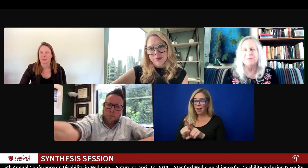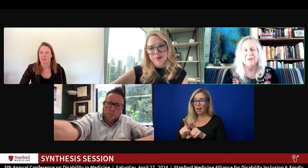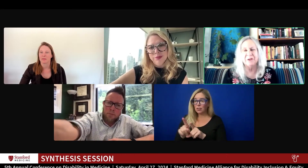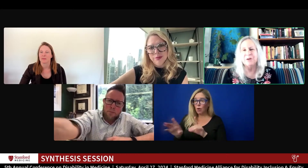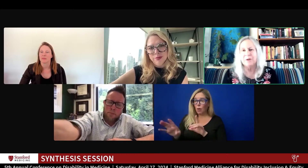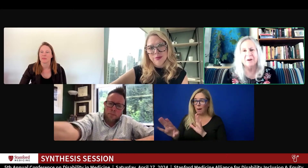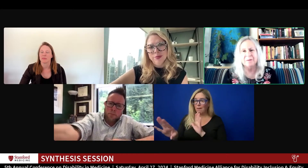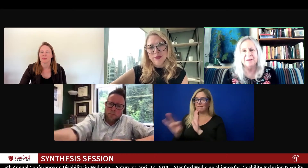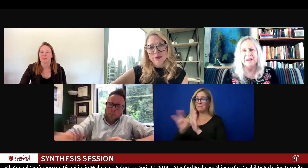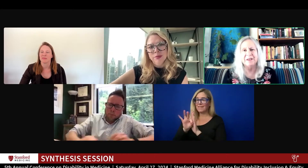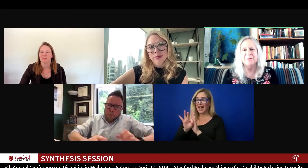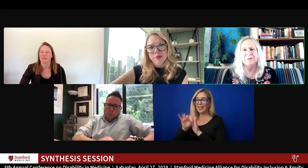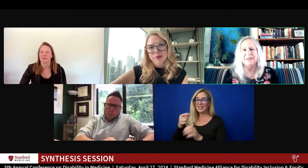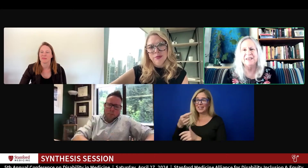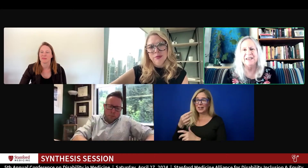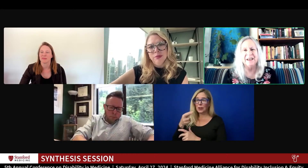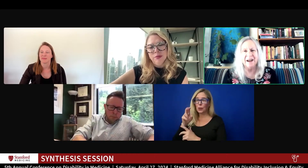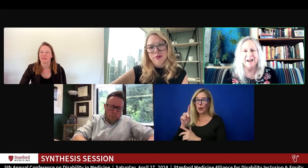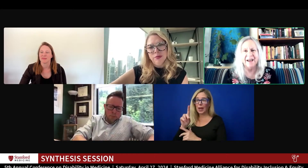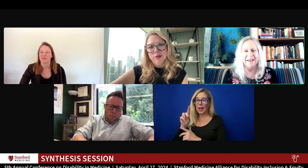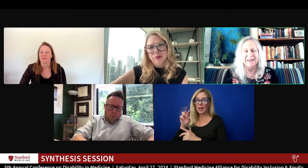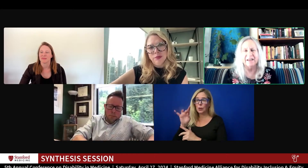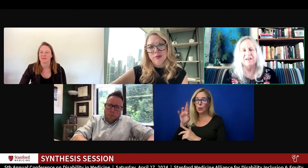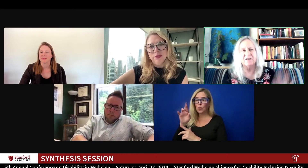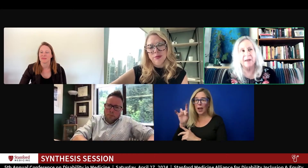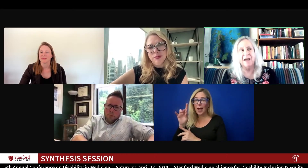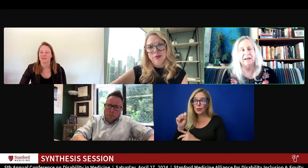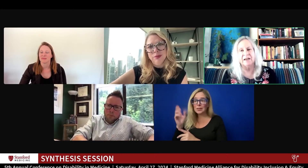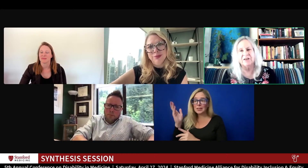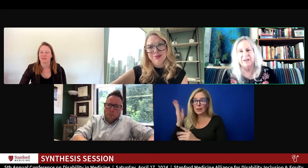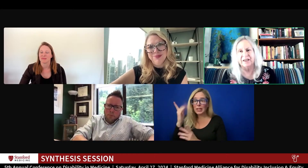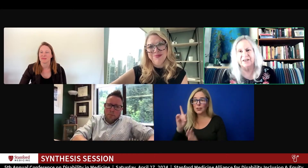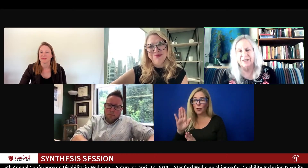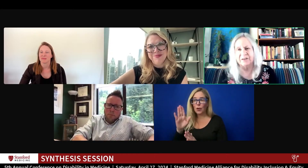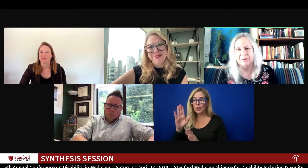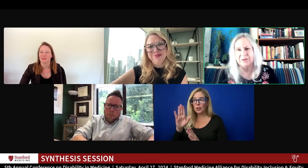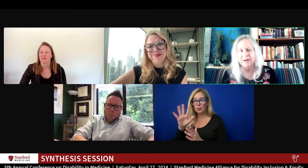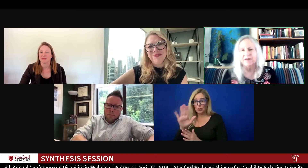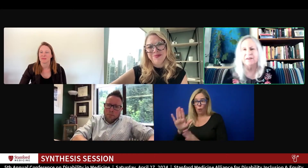for your department because DEI now this backlash against it as we're starting to